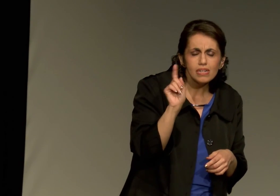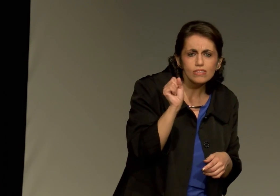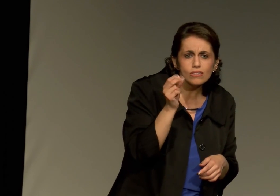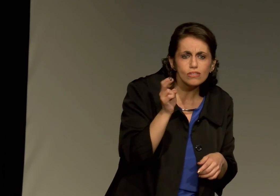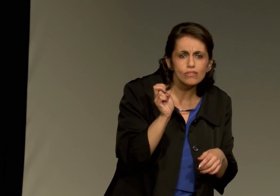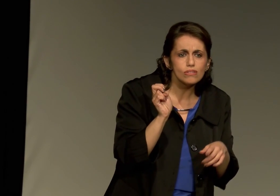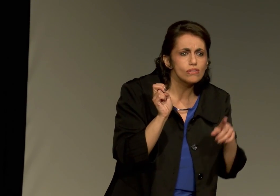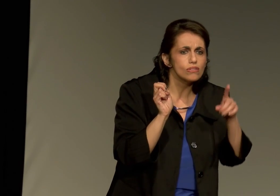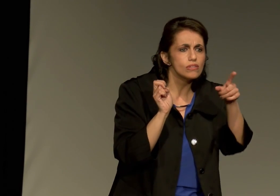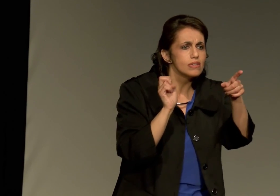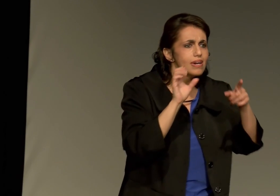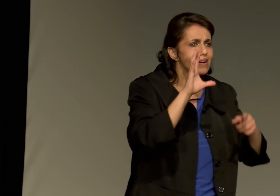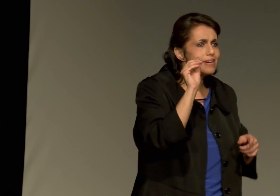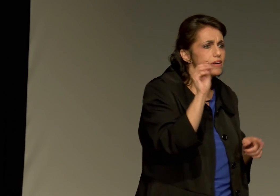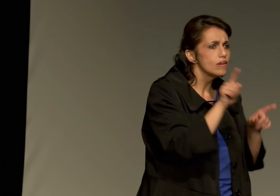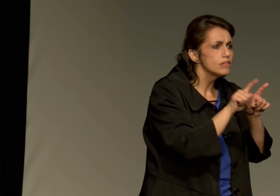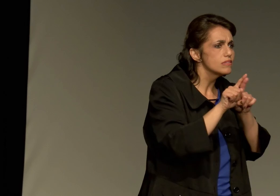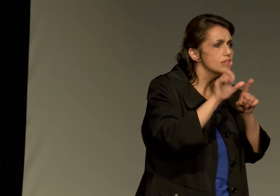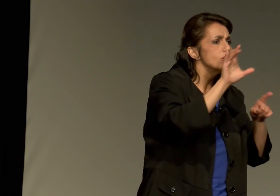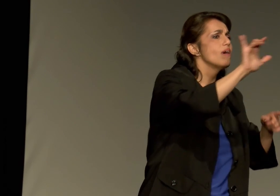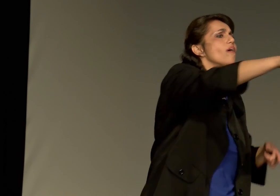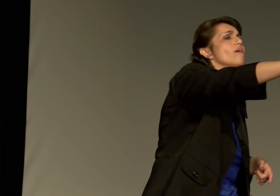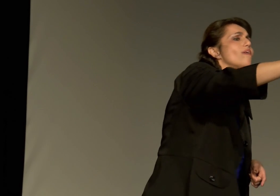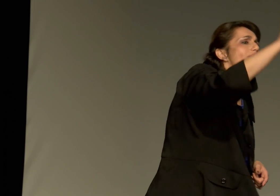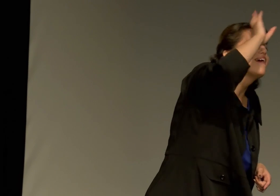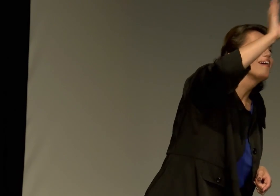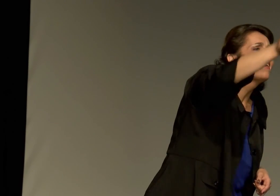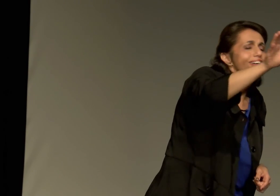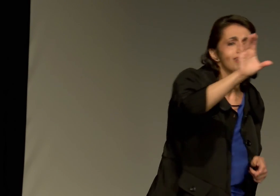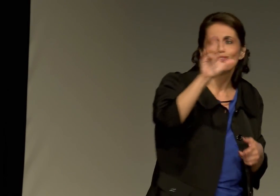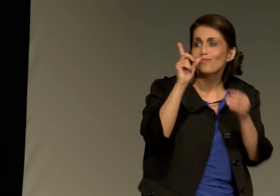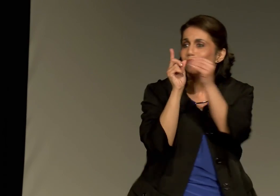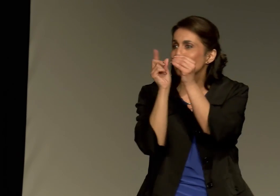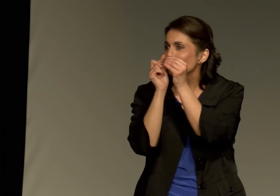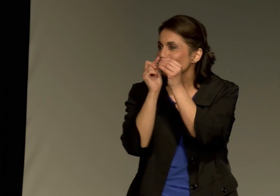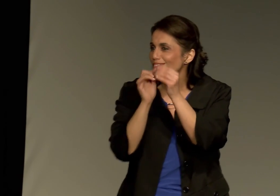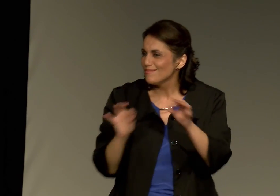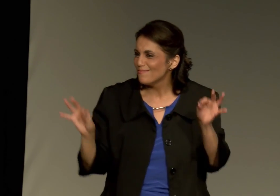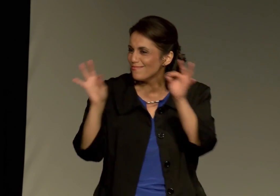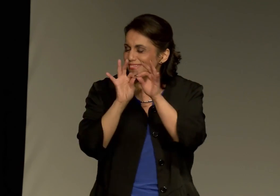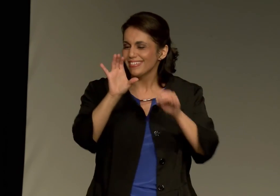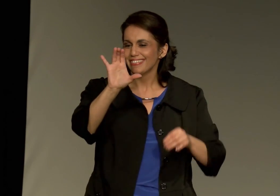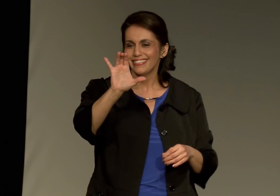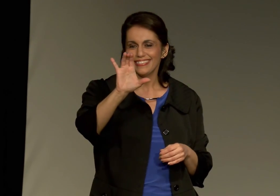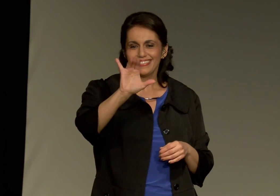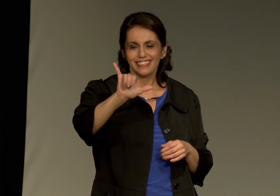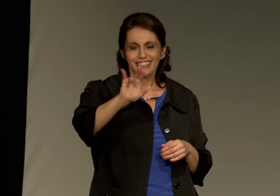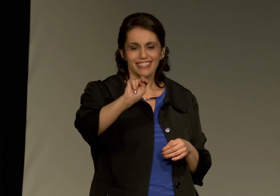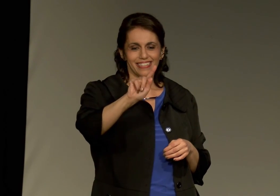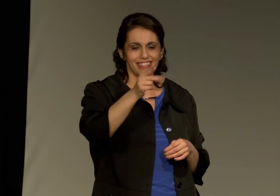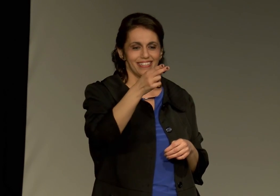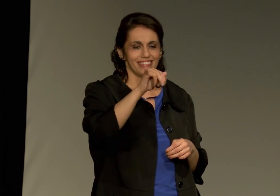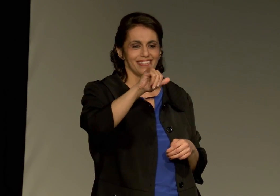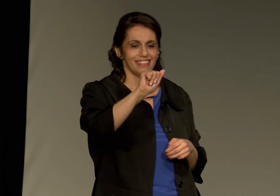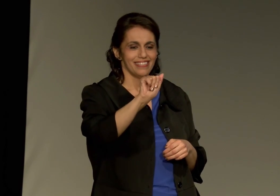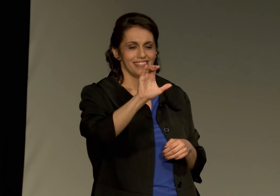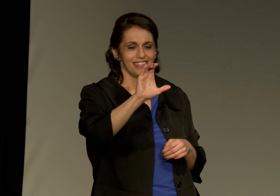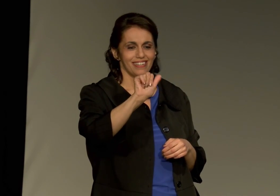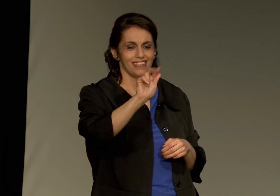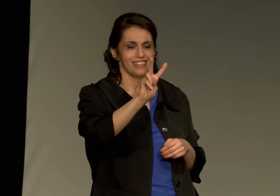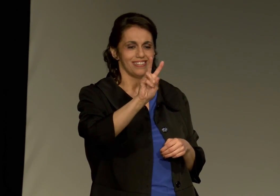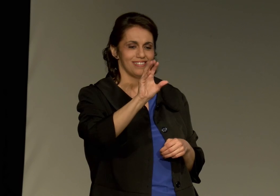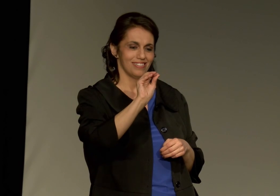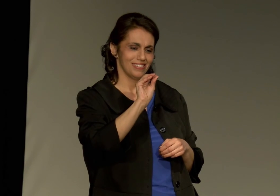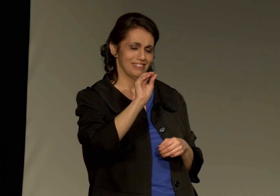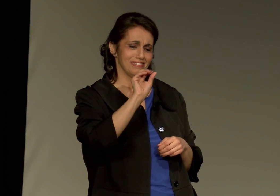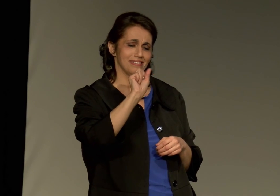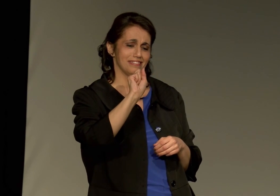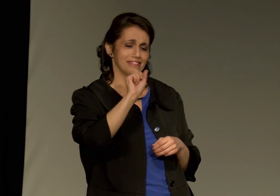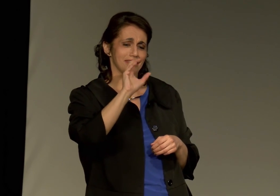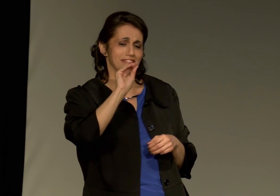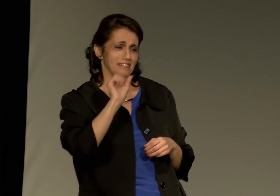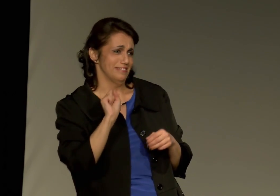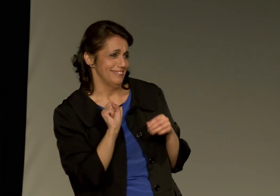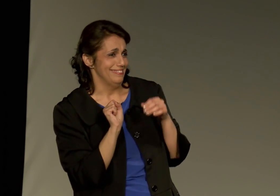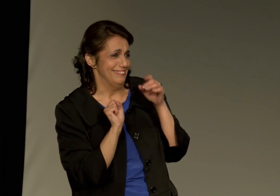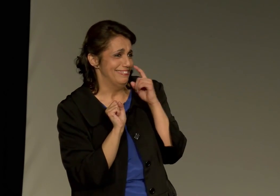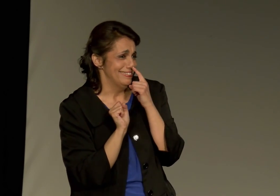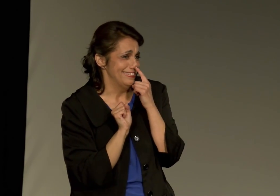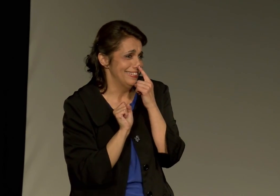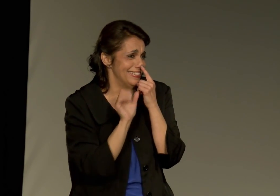Oh, and also, way over there, hi, one more, sorry I forgot to mention, Cynthia Cavascos.